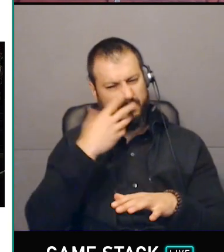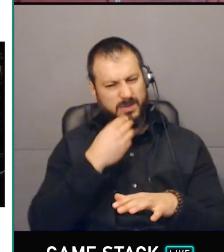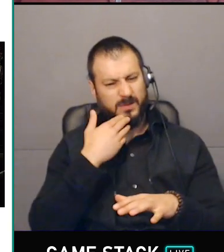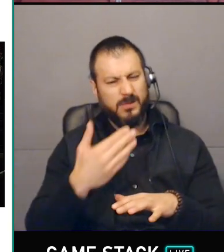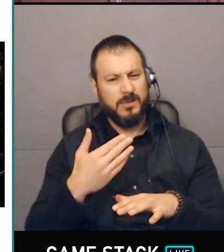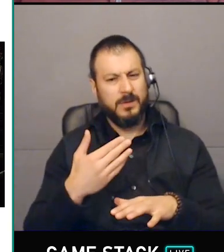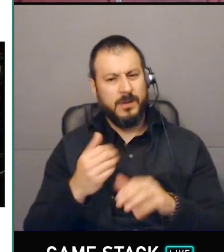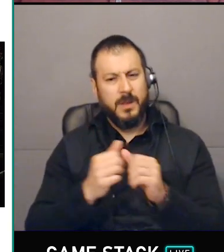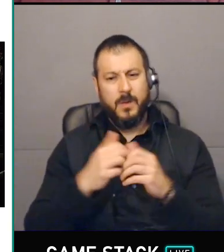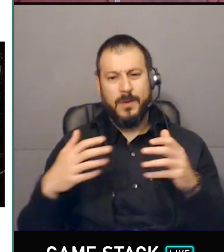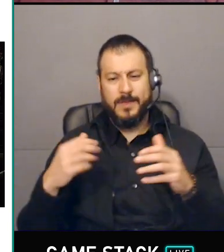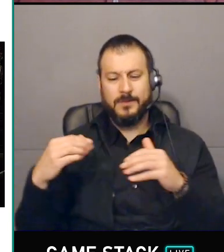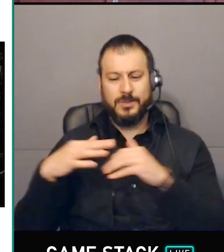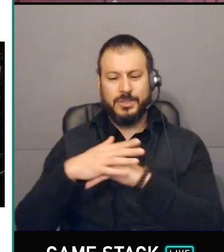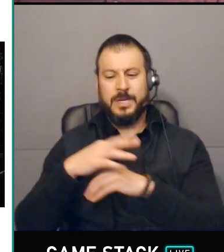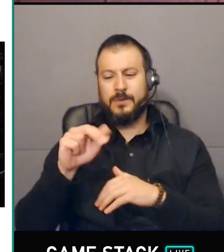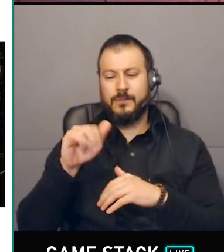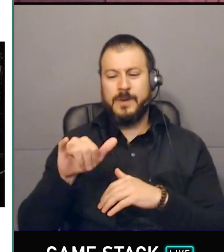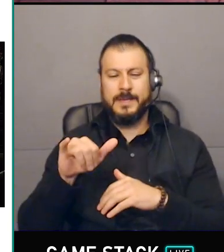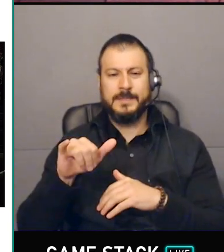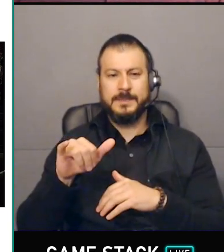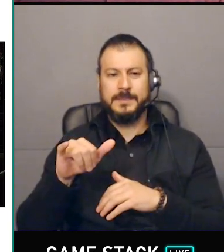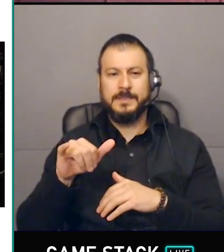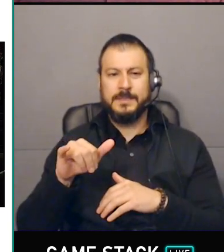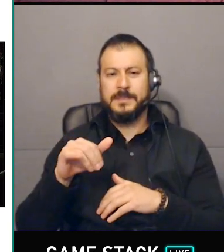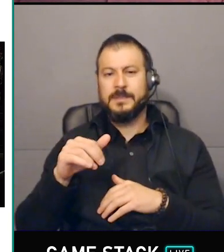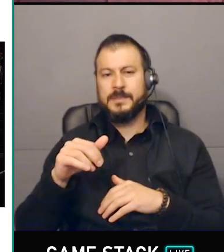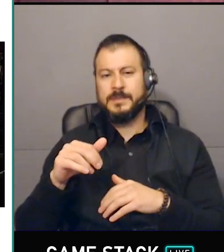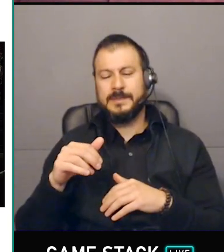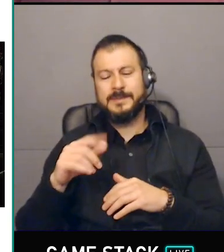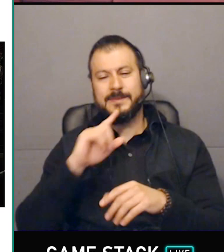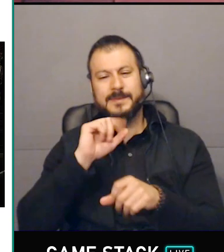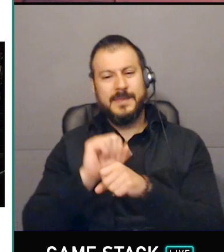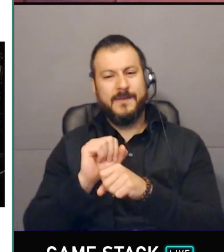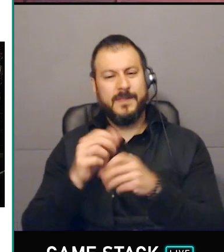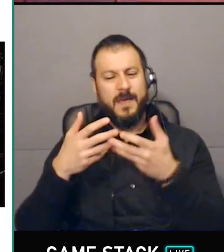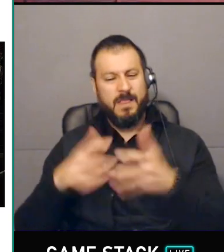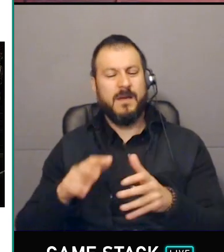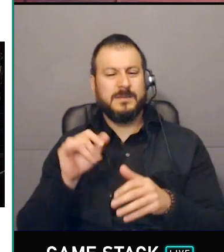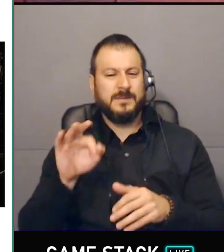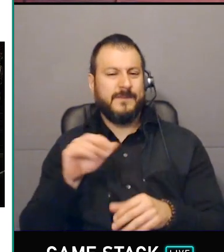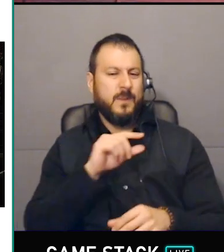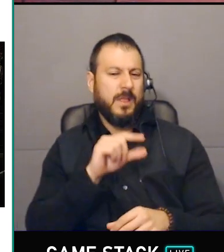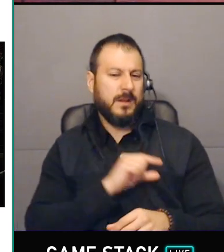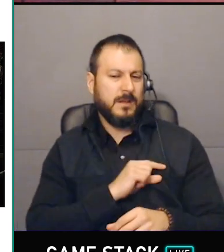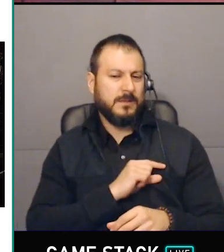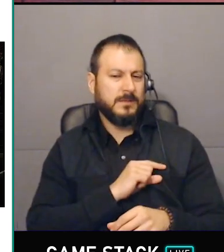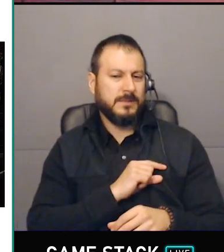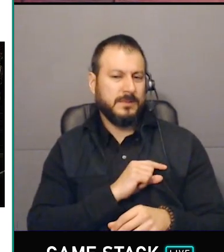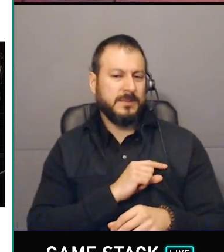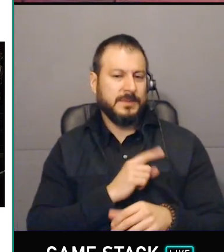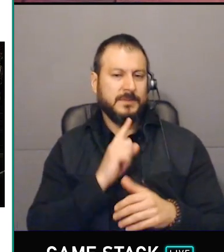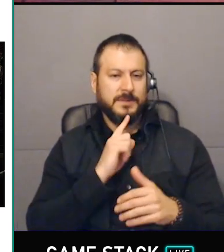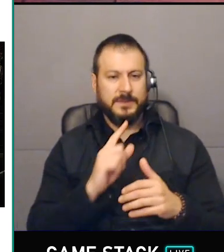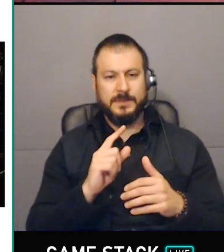Without shadow rays, there's definitely, these final shadow rays. there's definitely a loss of quality, and so this is equal,